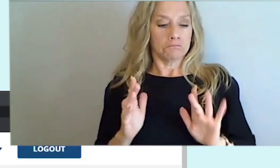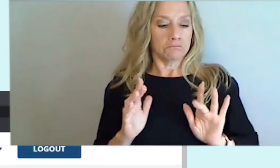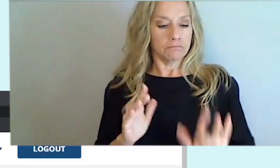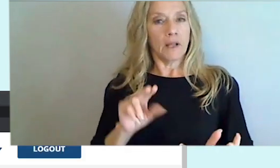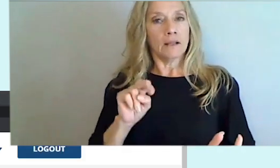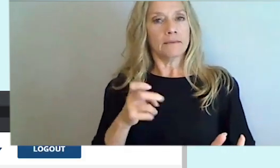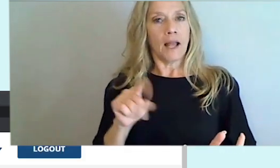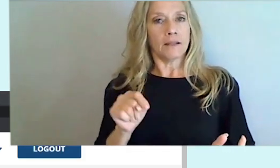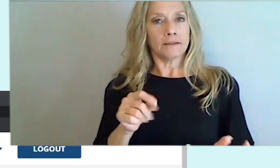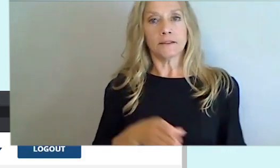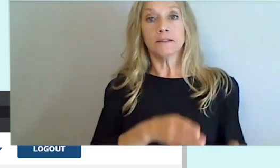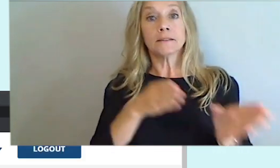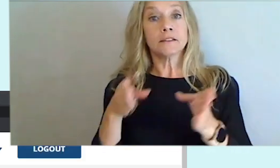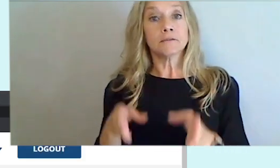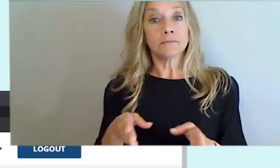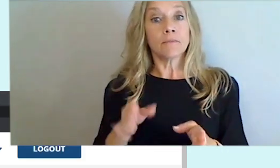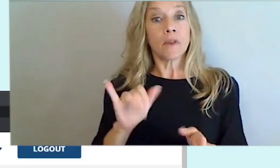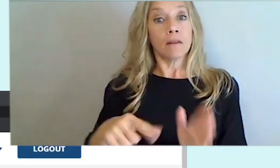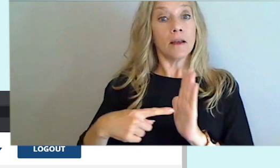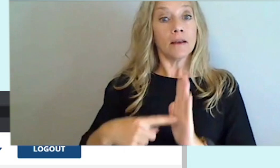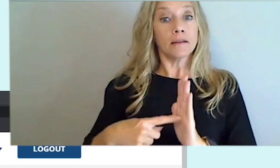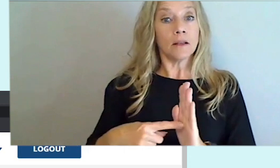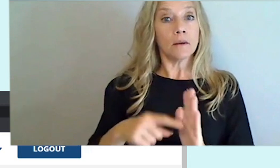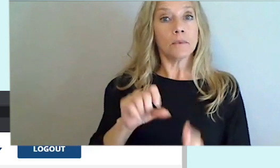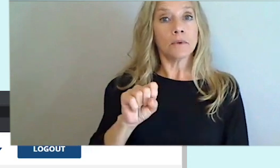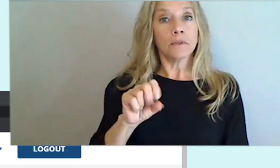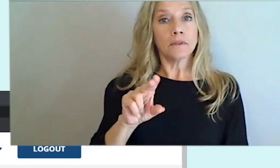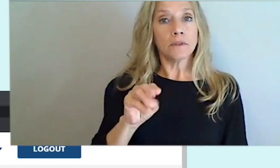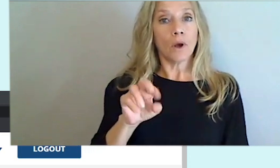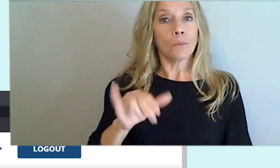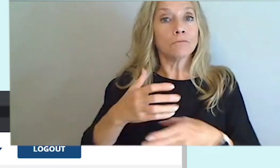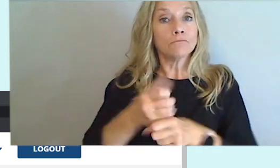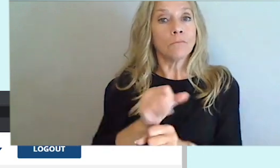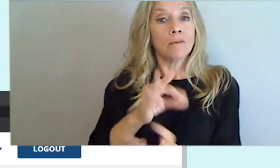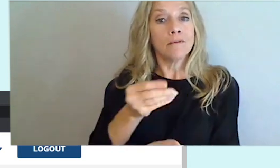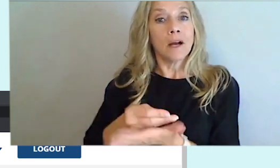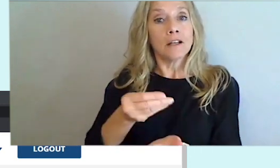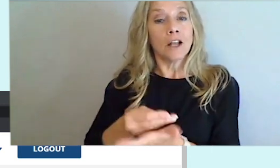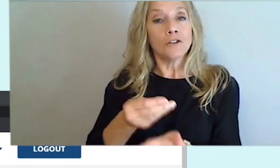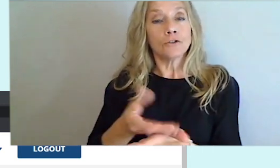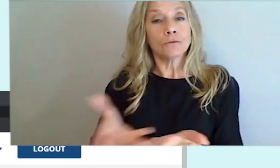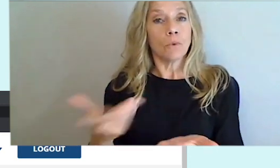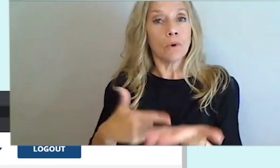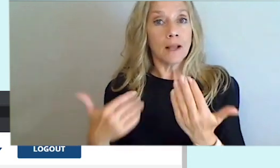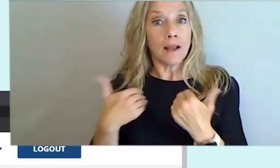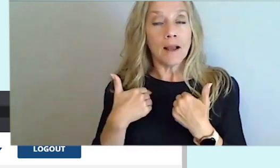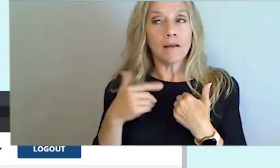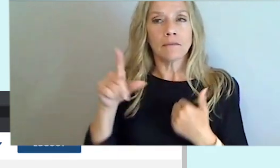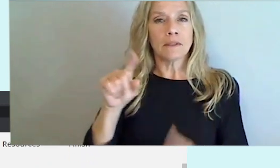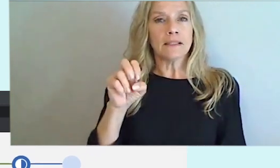In this example, the Summary of Financial Resources page shows because TennCare already has resources on file.